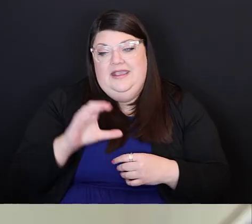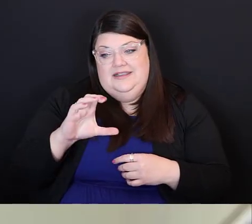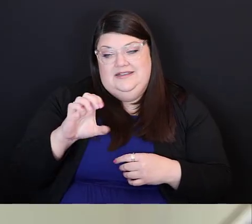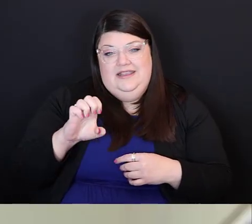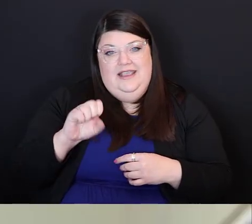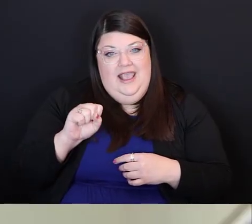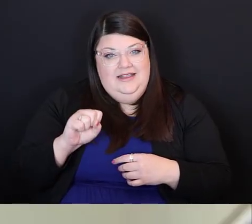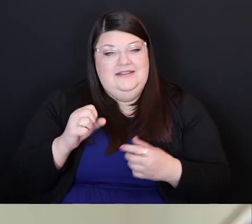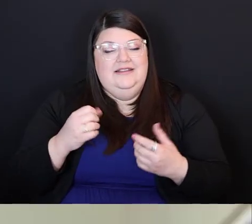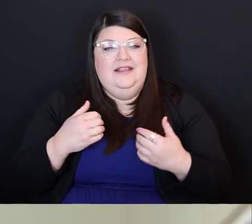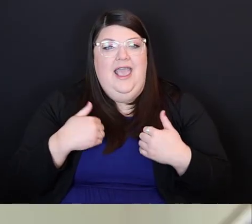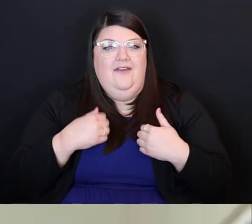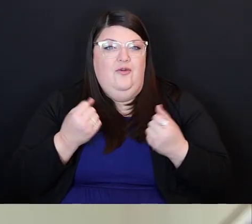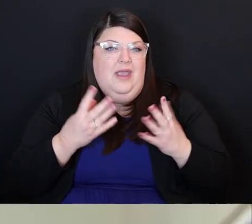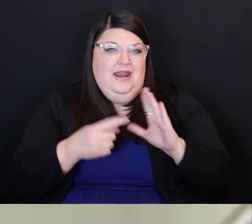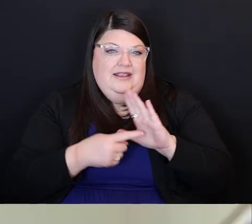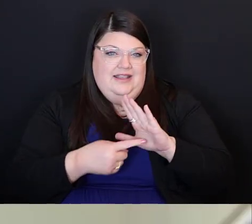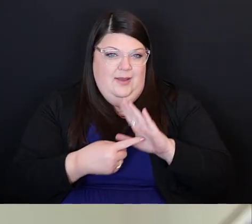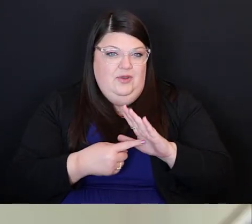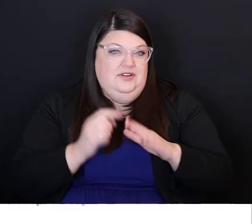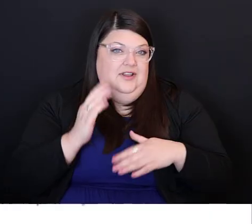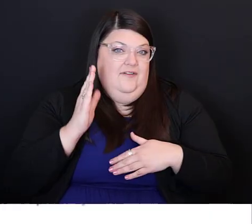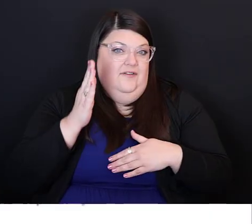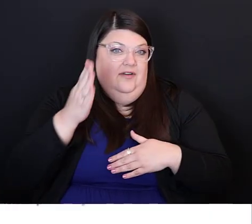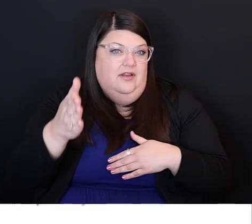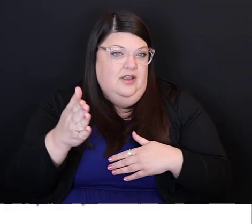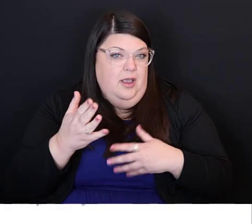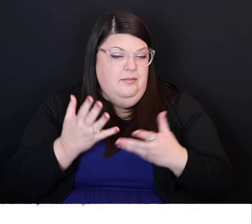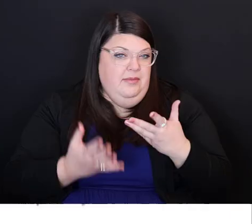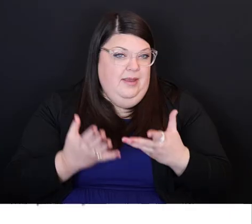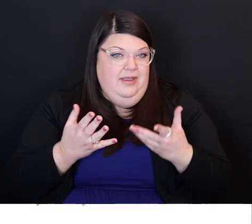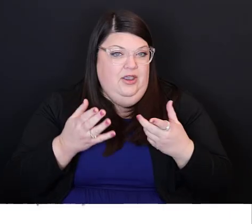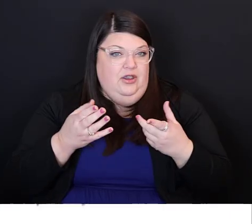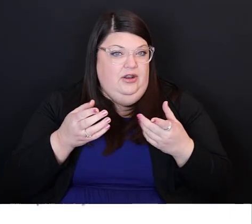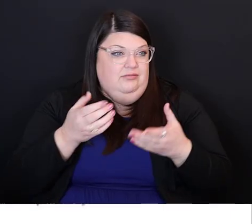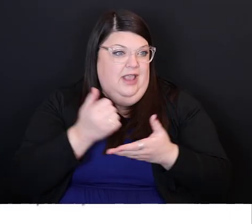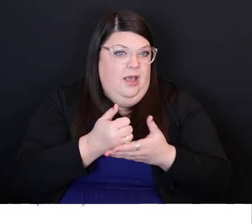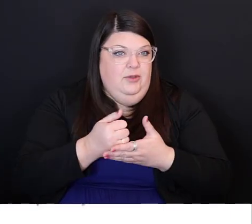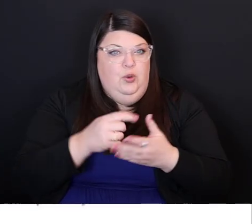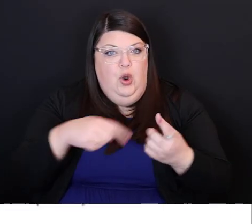day be helping you around the house. I, I met people from Enchanted Tools who